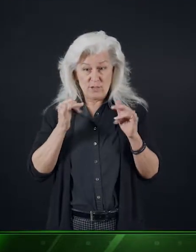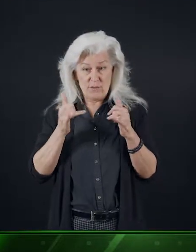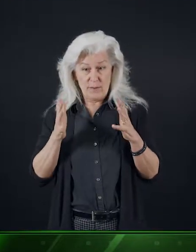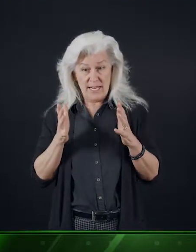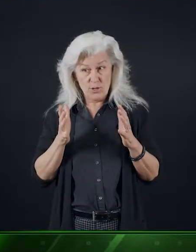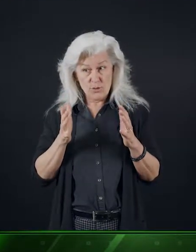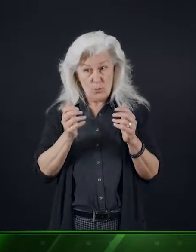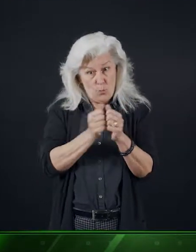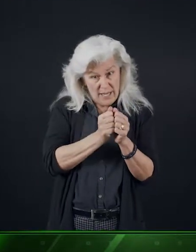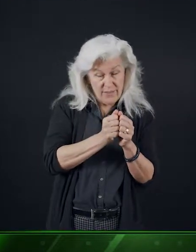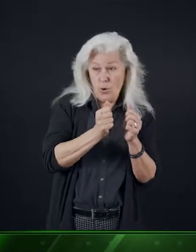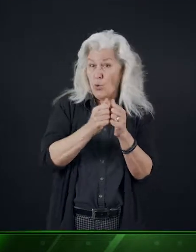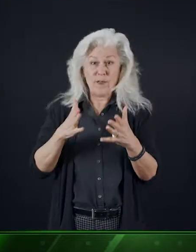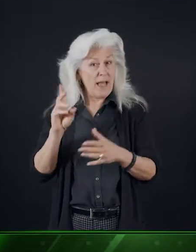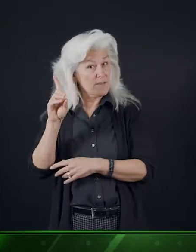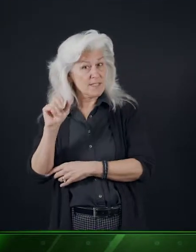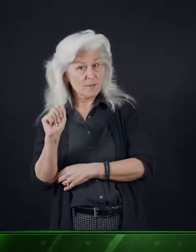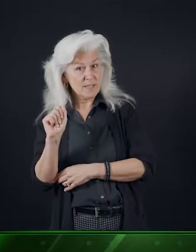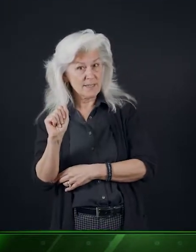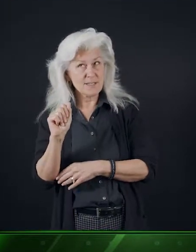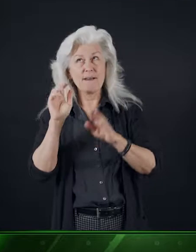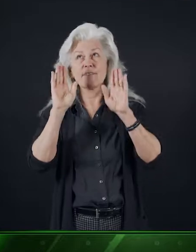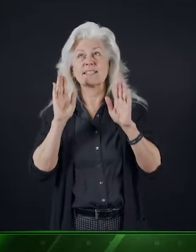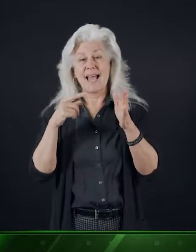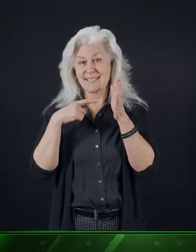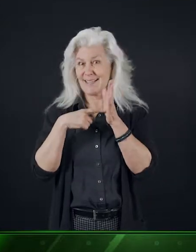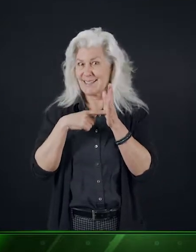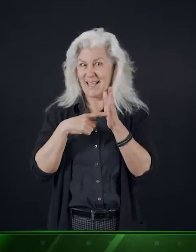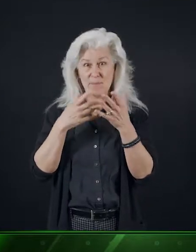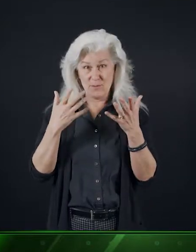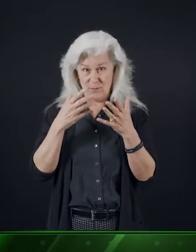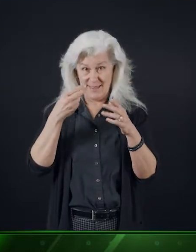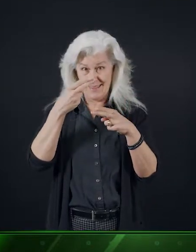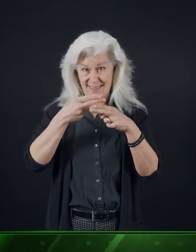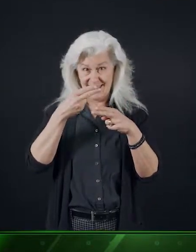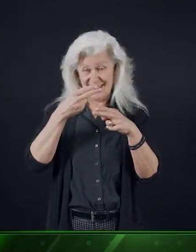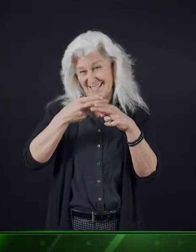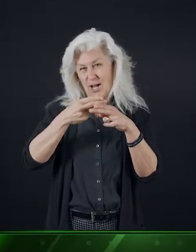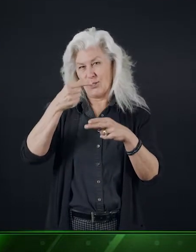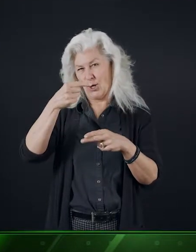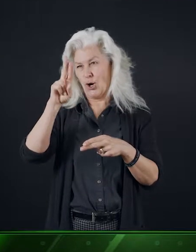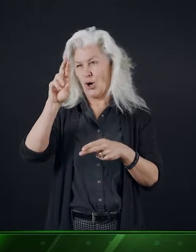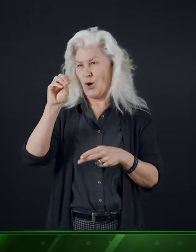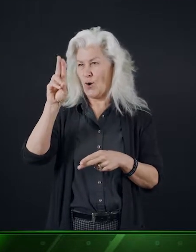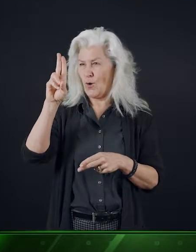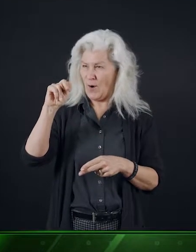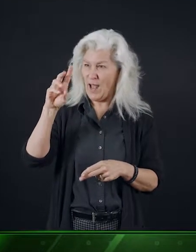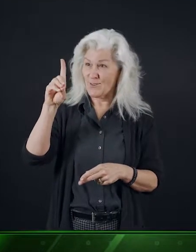A fantastic example of this would be the game Grounded, and no worries, we are not showing any spiders today.